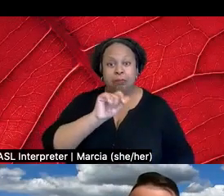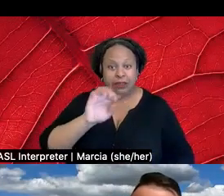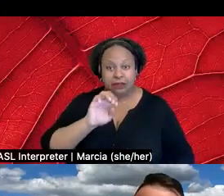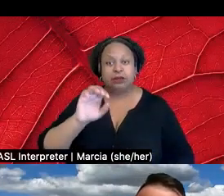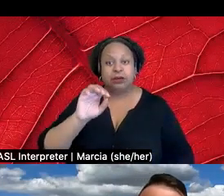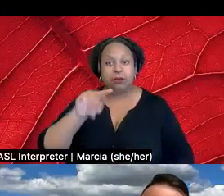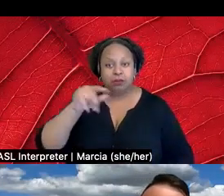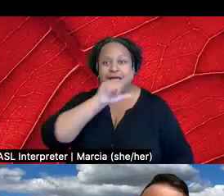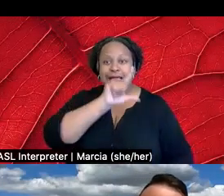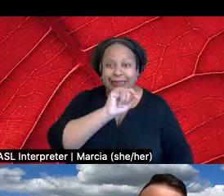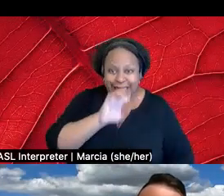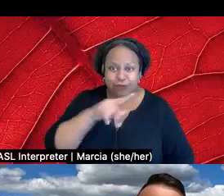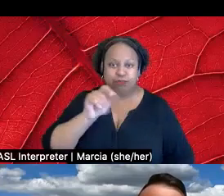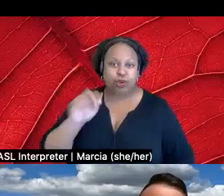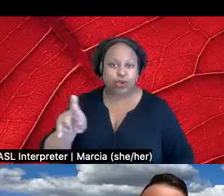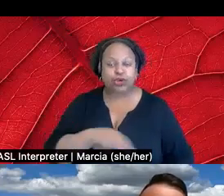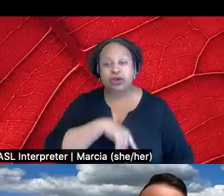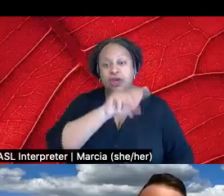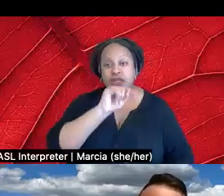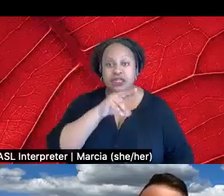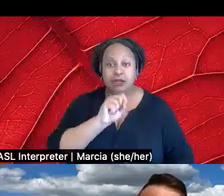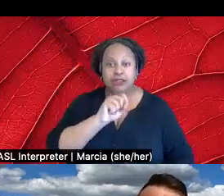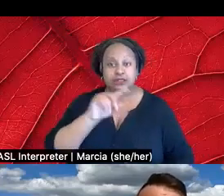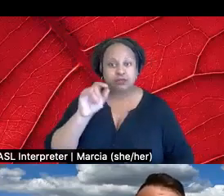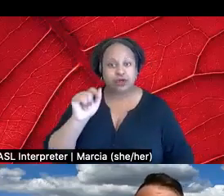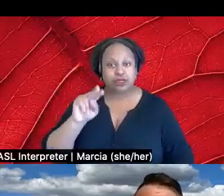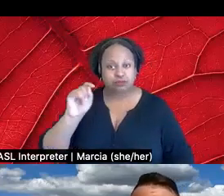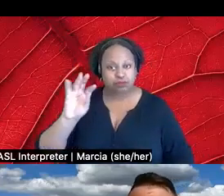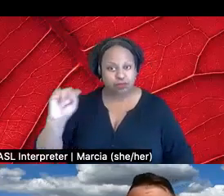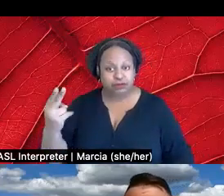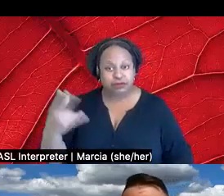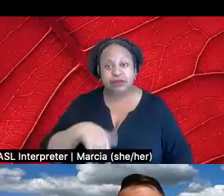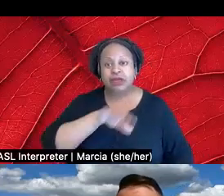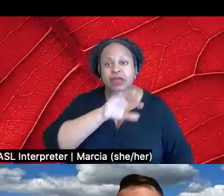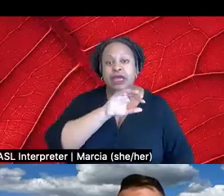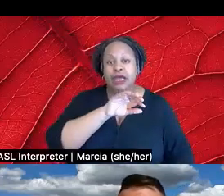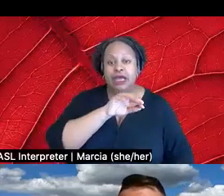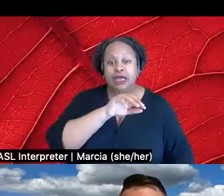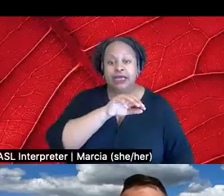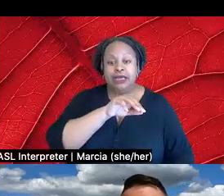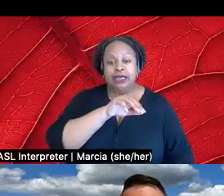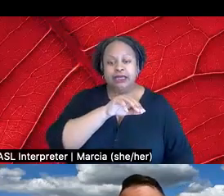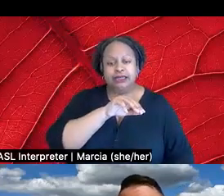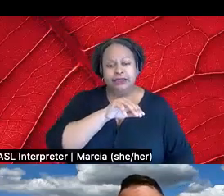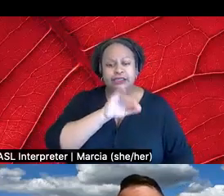Thomas, Morgan, Brett, and Janelle Anderson who presented and organized panels and